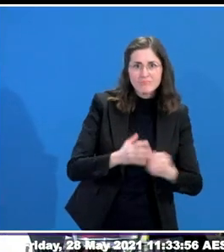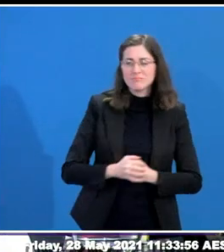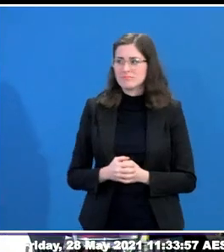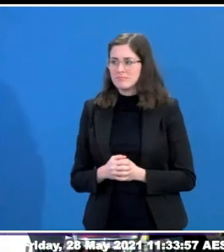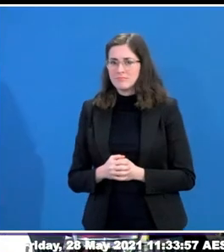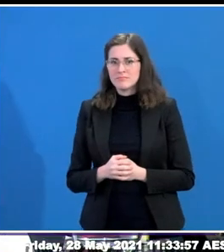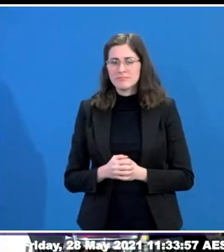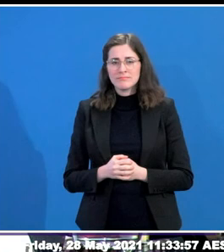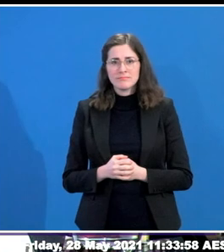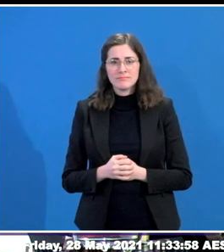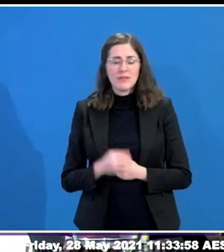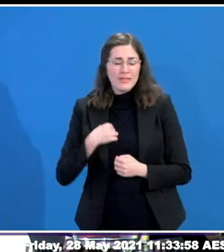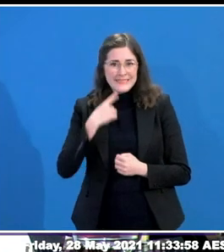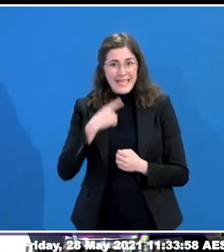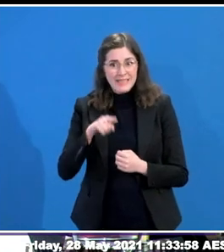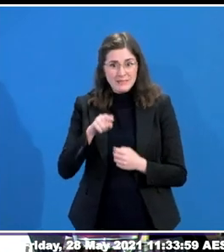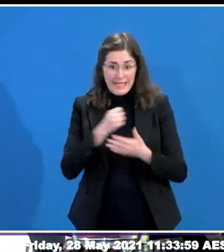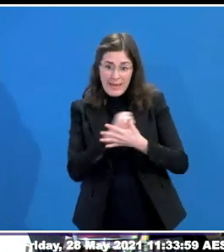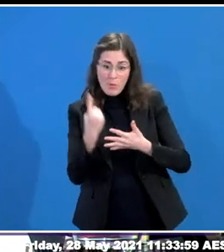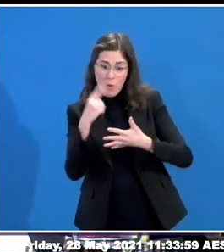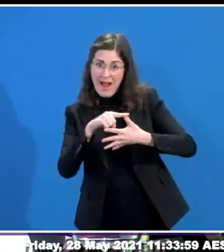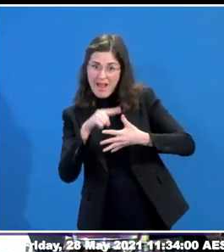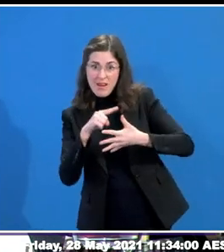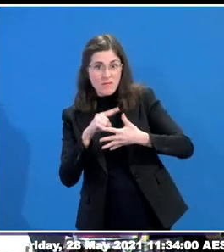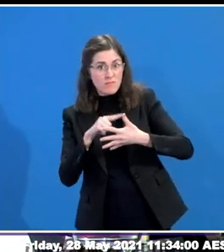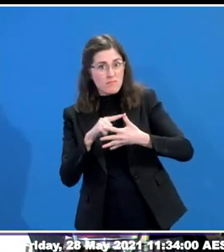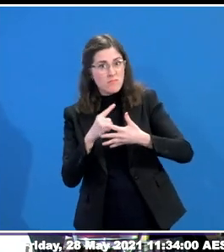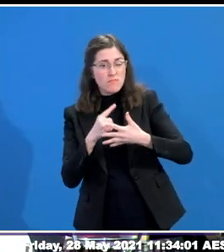That is implied, as I said, in number one, but could have been more overt.